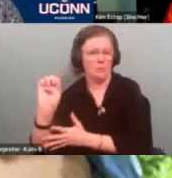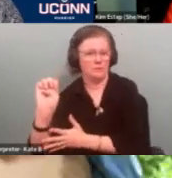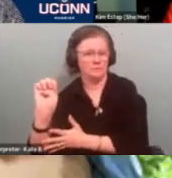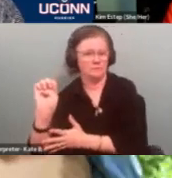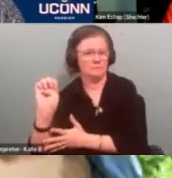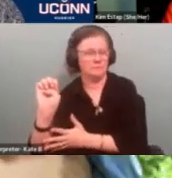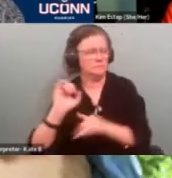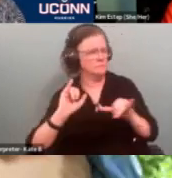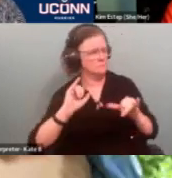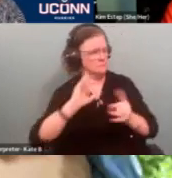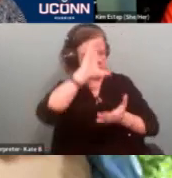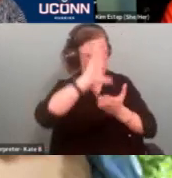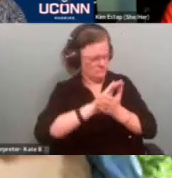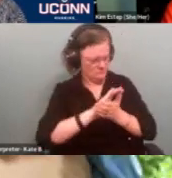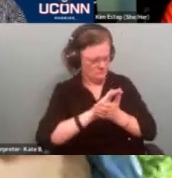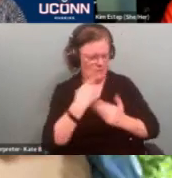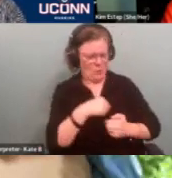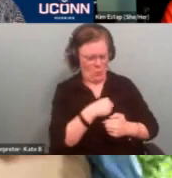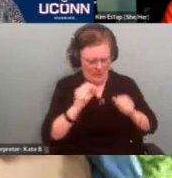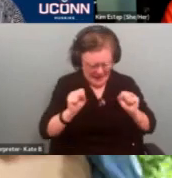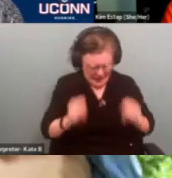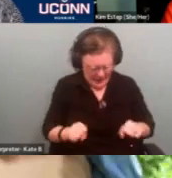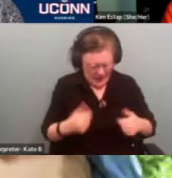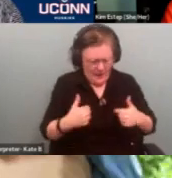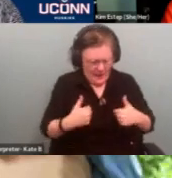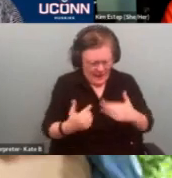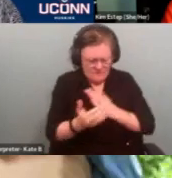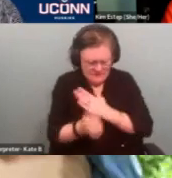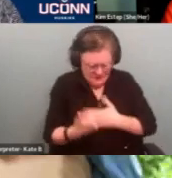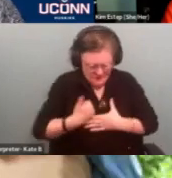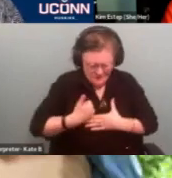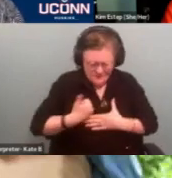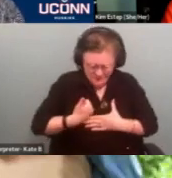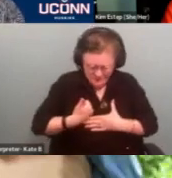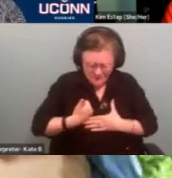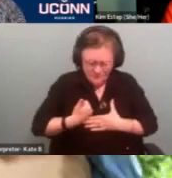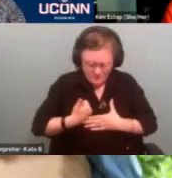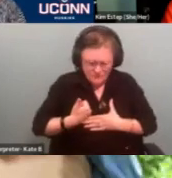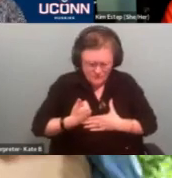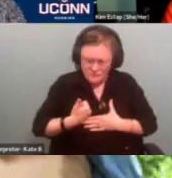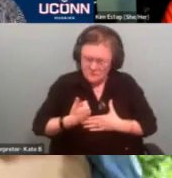that youth and families have the power within themselves, to make the changes necessary to reach